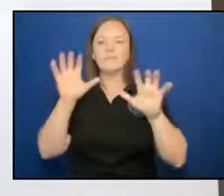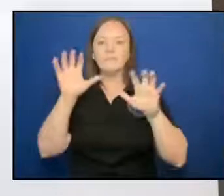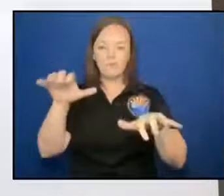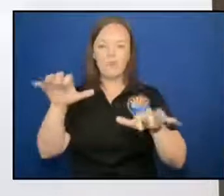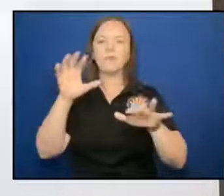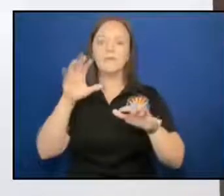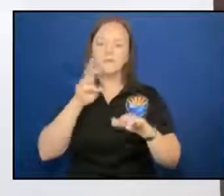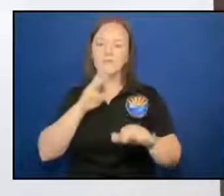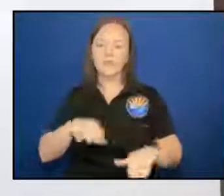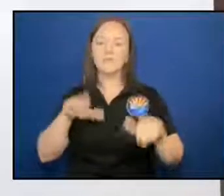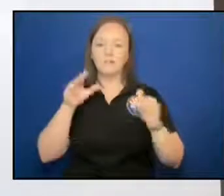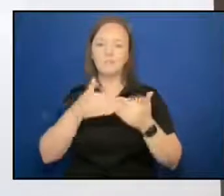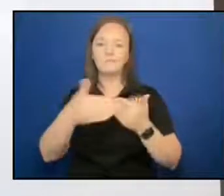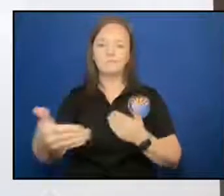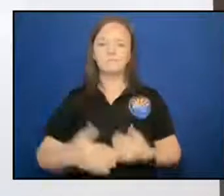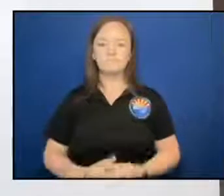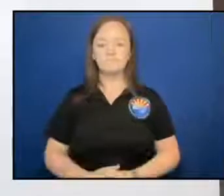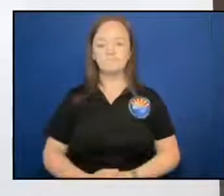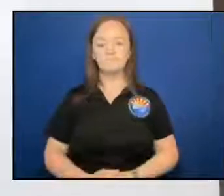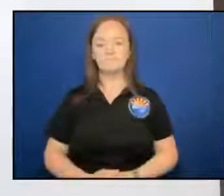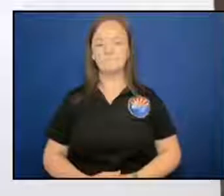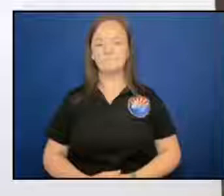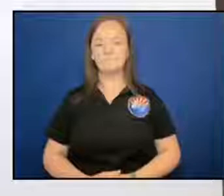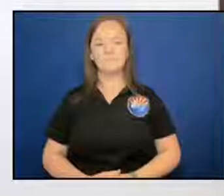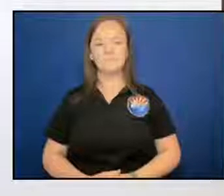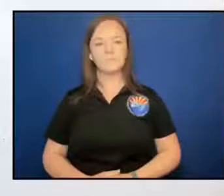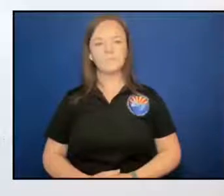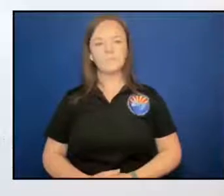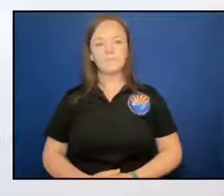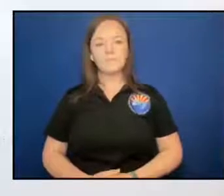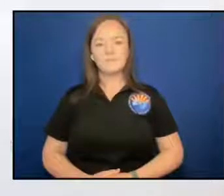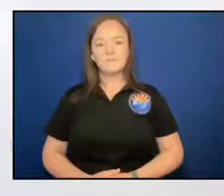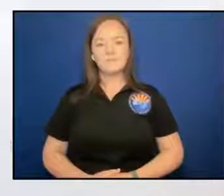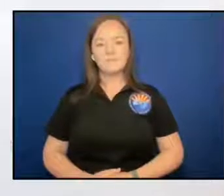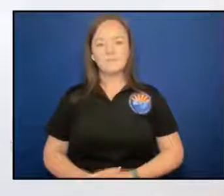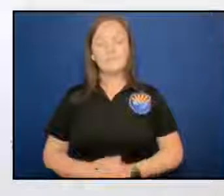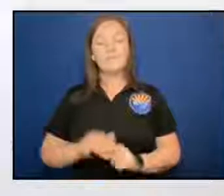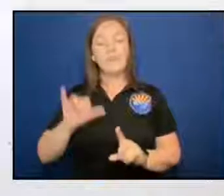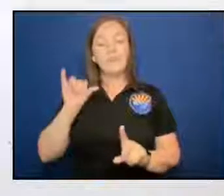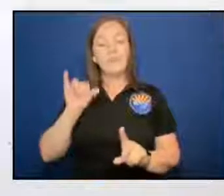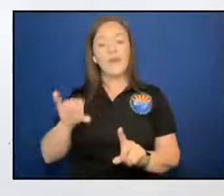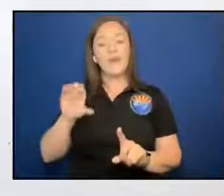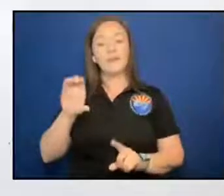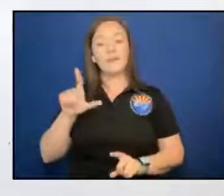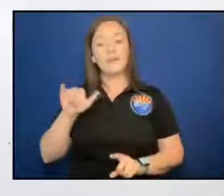IMPORTANTLY, IS WHAT WE ARE LOOKING AT FOR TUESDAY AND AGAIN ON WEDNESDAY. NEXT PLEASE.